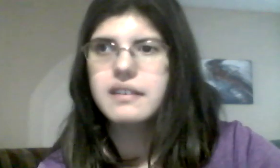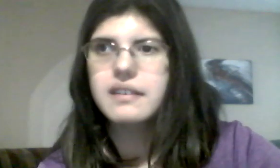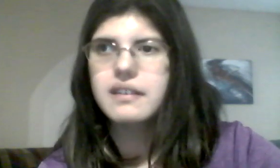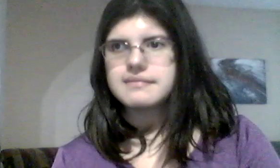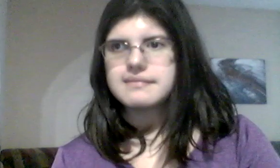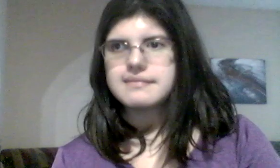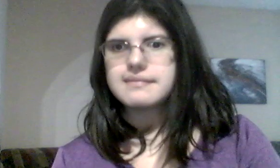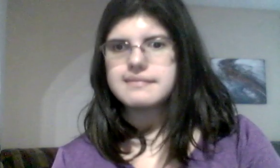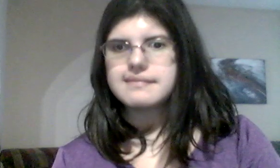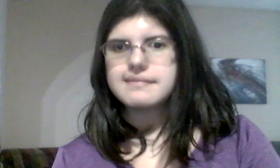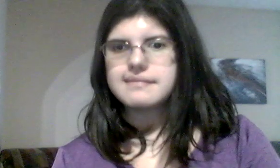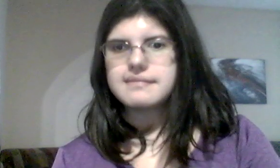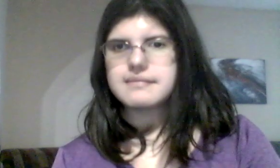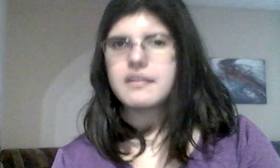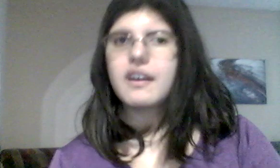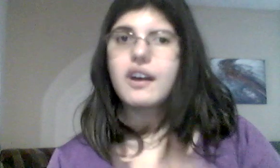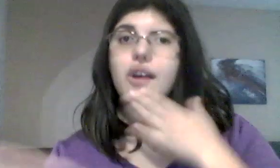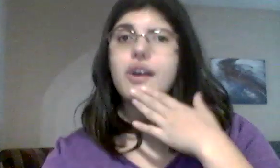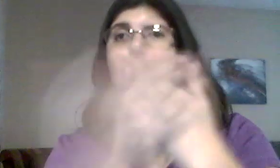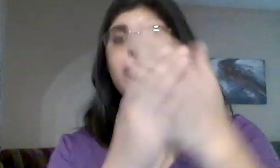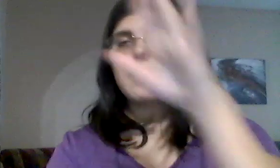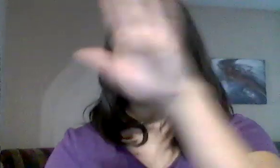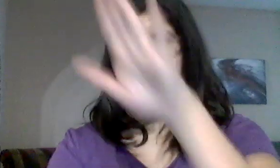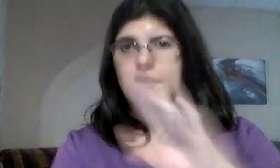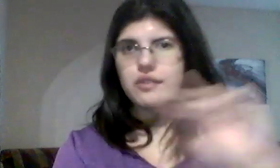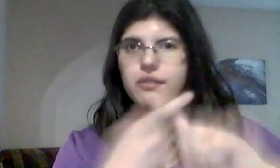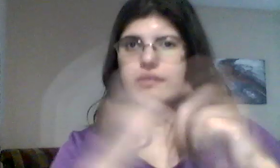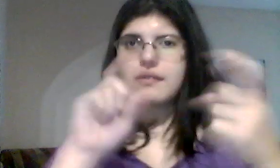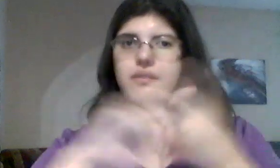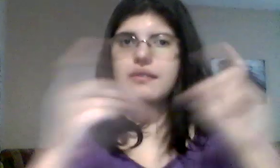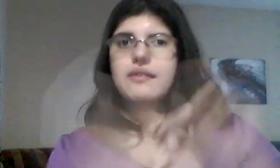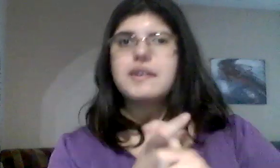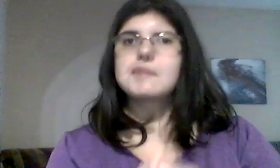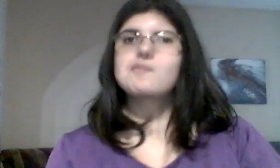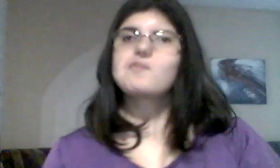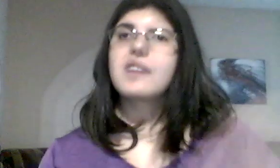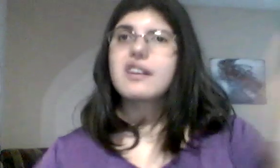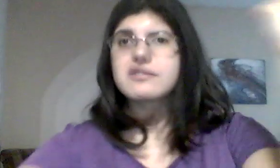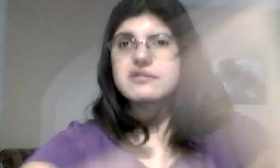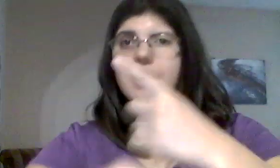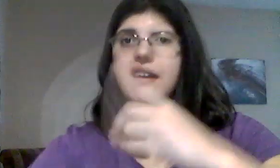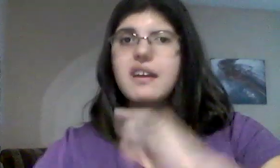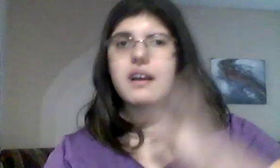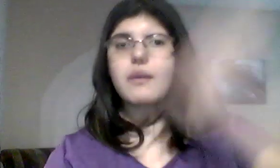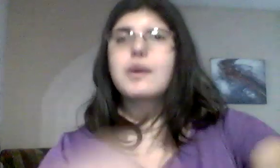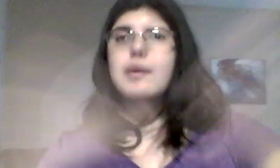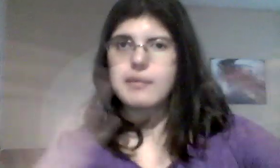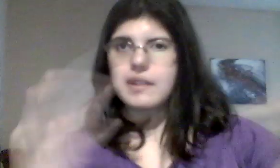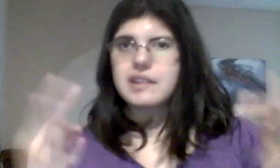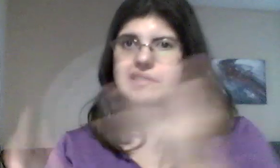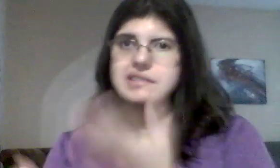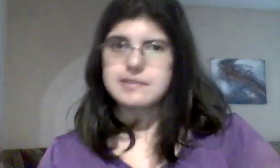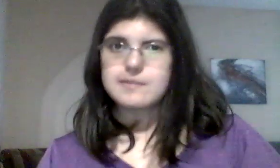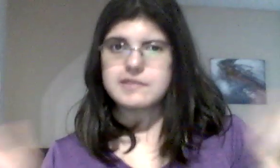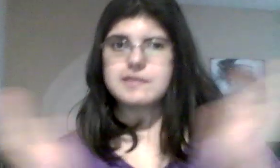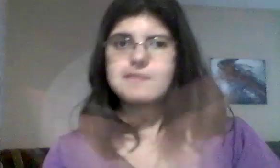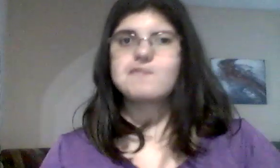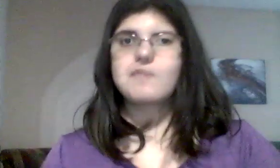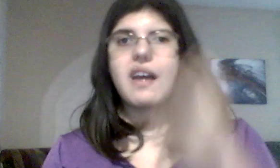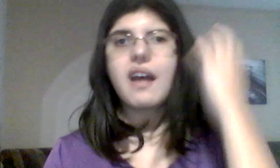Good afternoon, friends. Today, I want to explain something to you